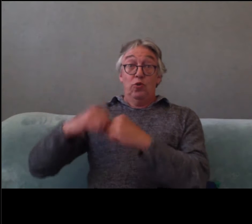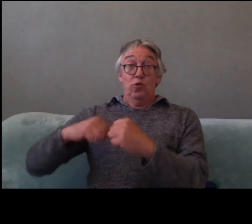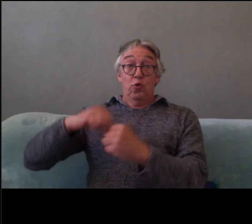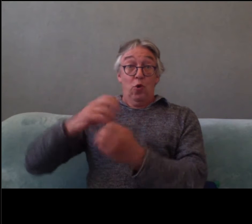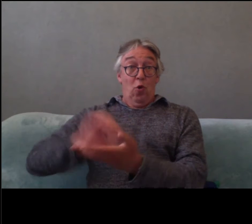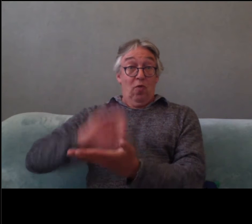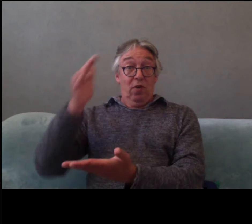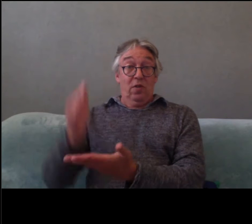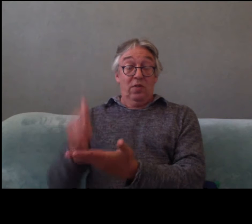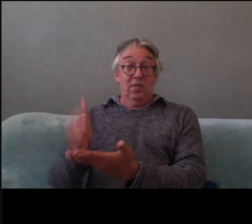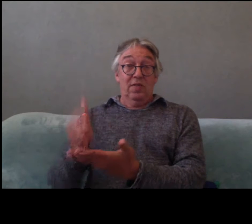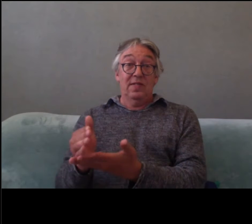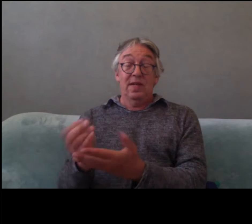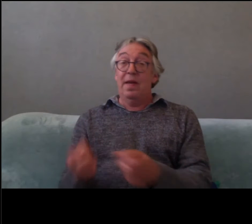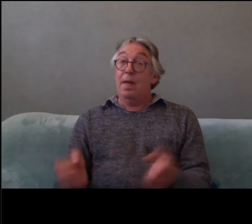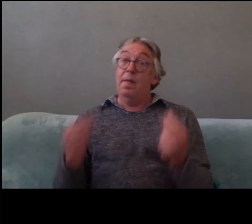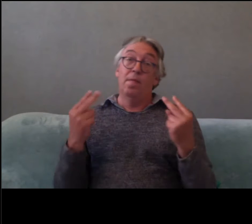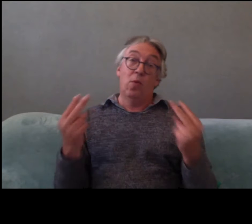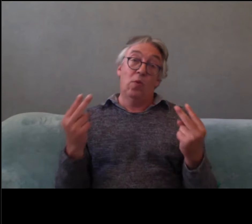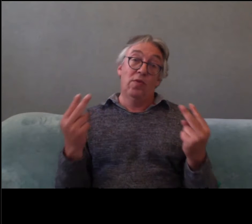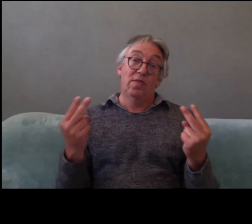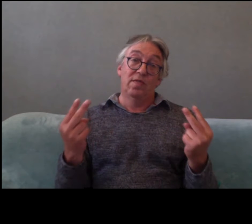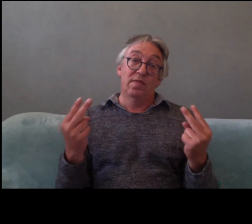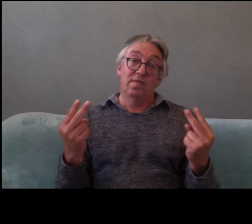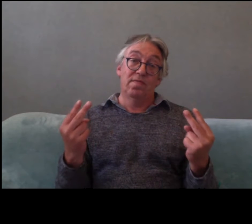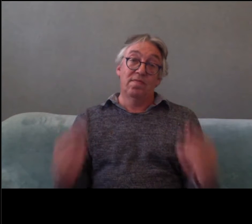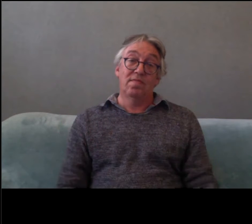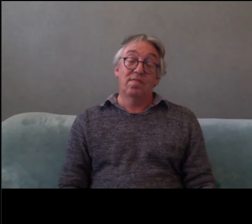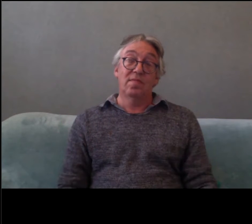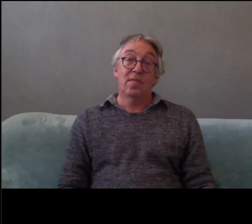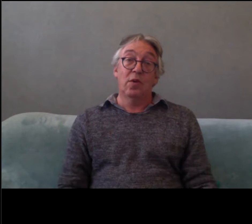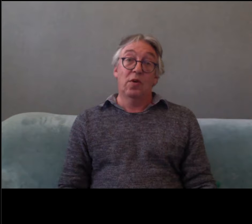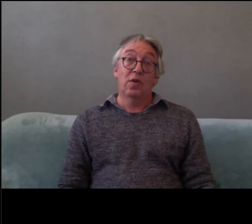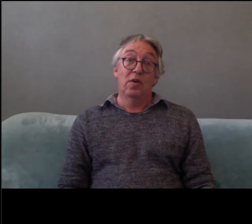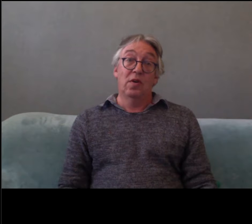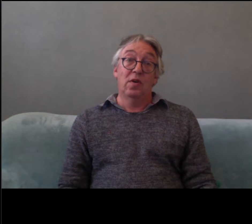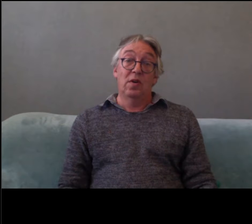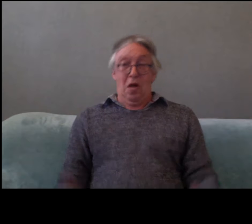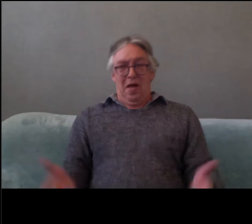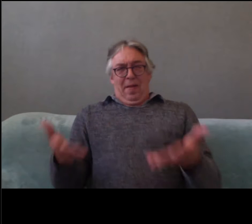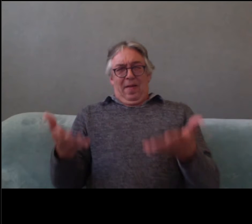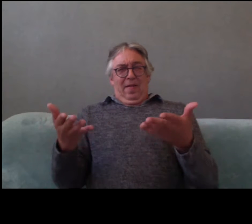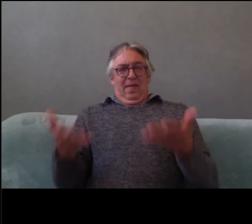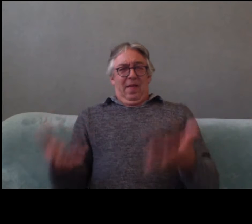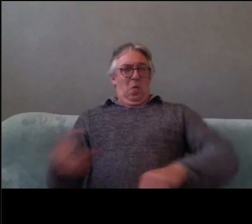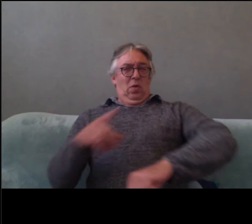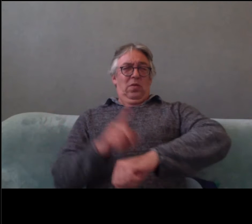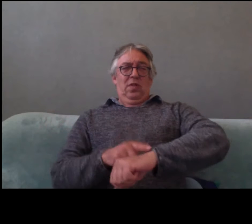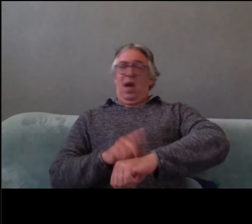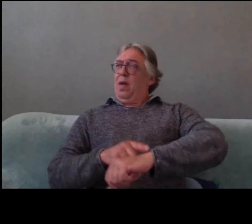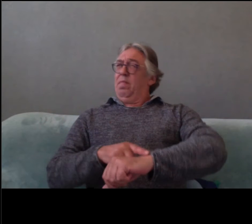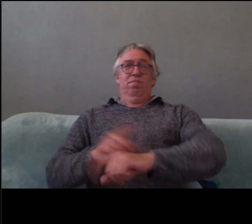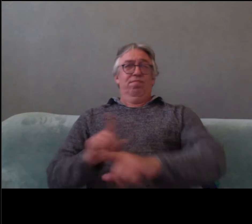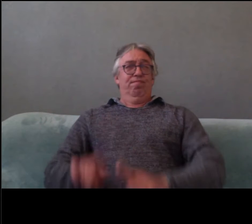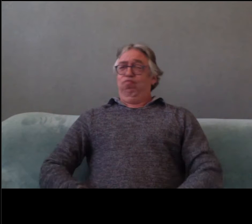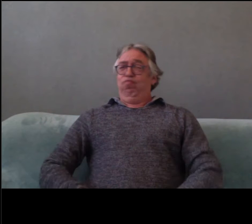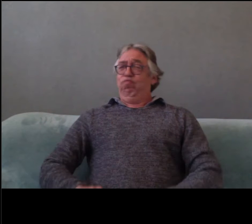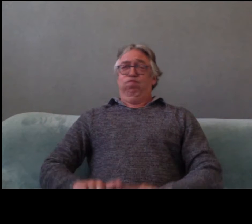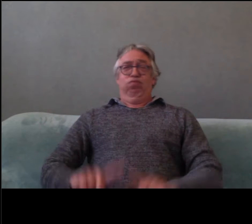not only during this COVID-19 crisis,